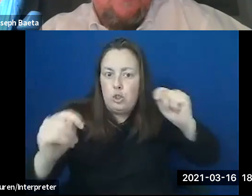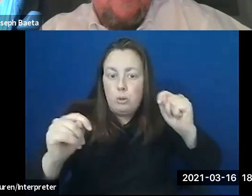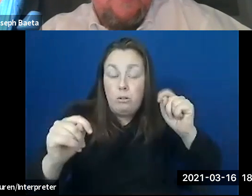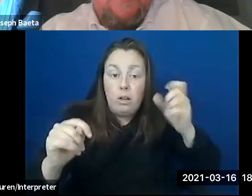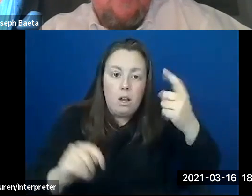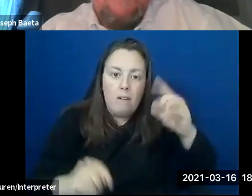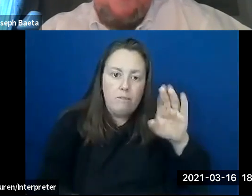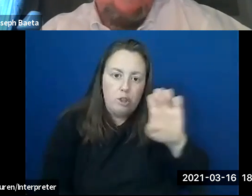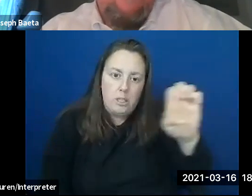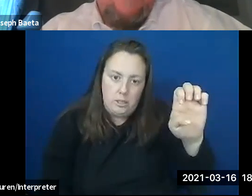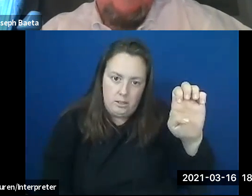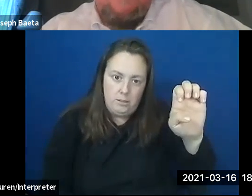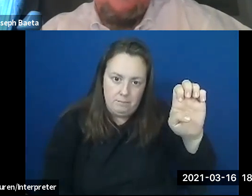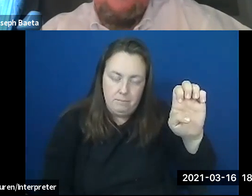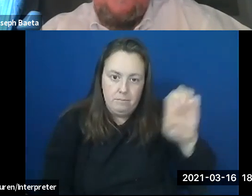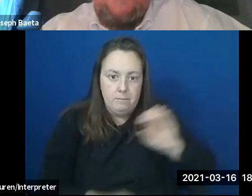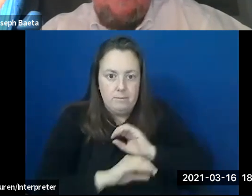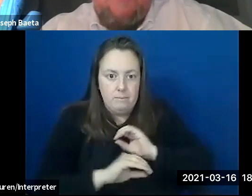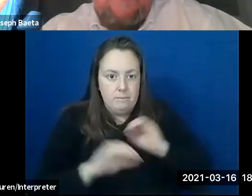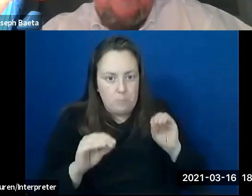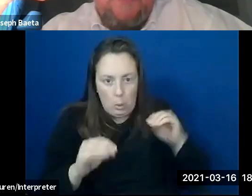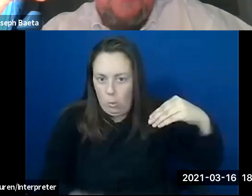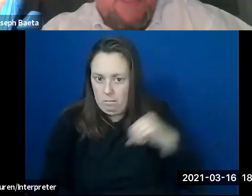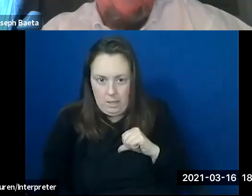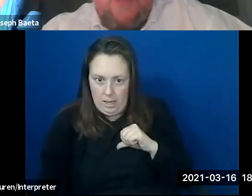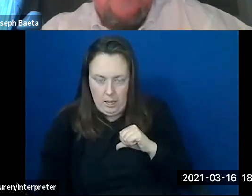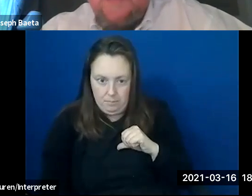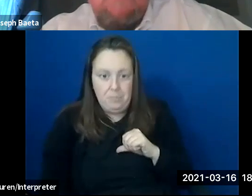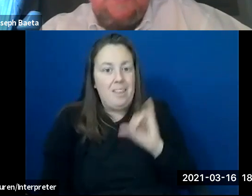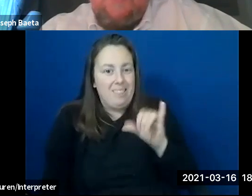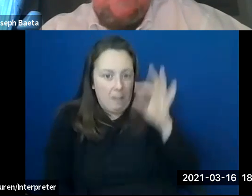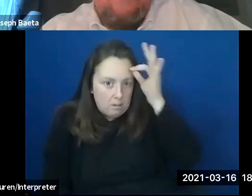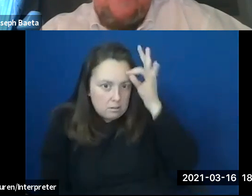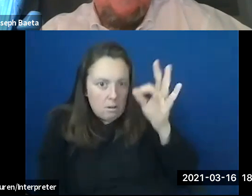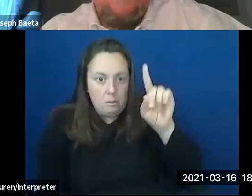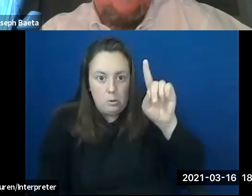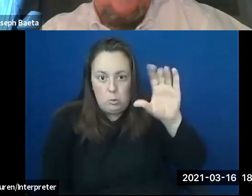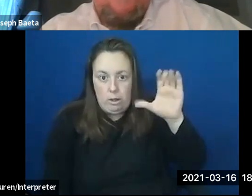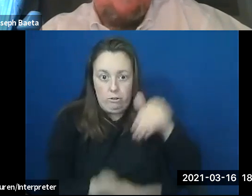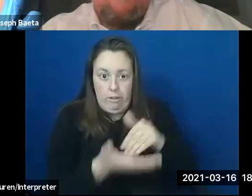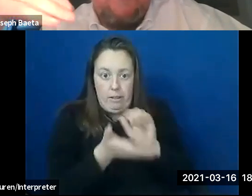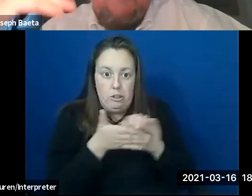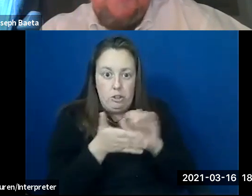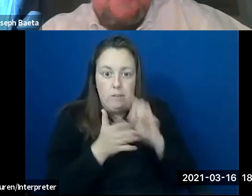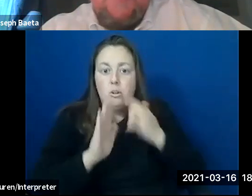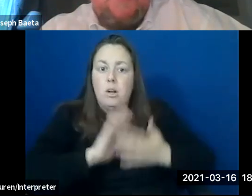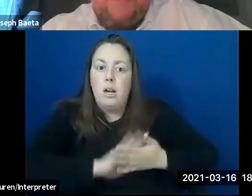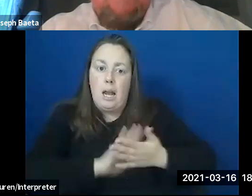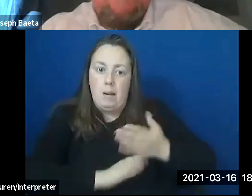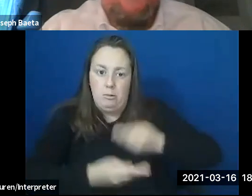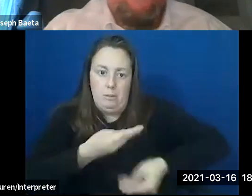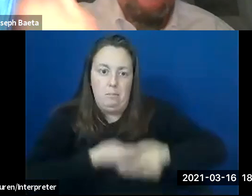Joseph Baeta: So it's almost $100,000 in our operating budget, I did not see that money going away in terms of budget cuts and I have to remove it.